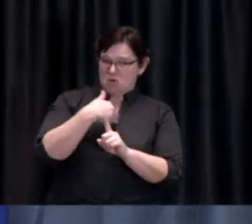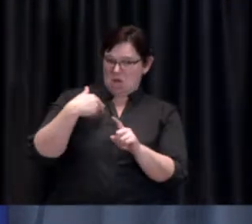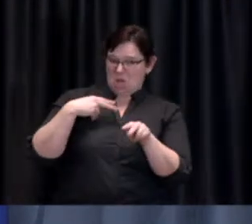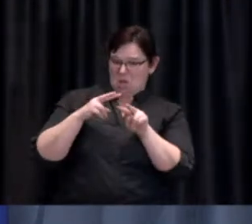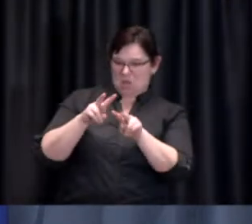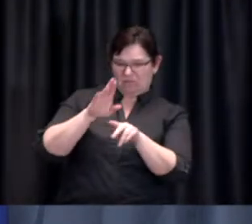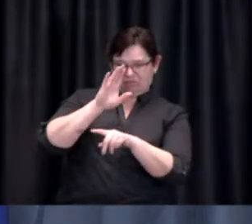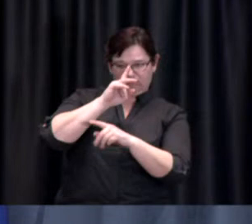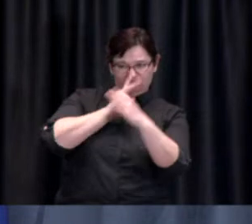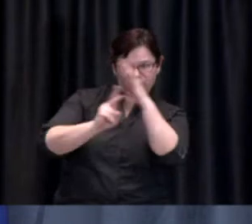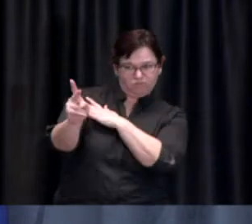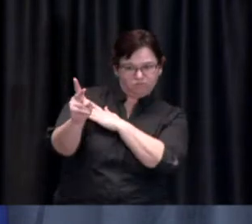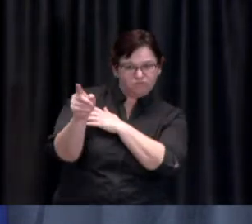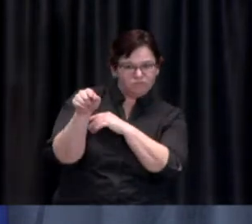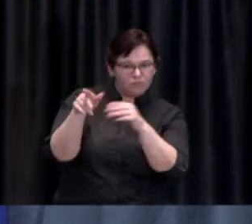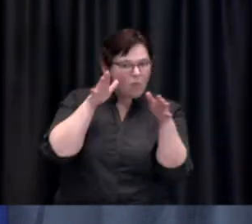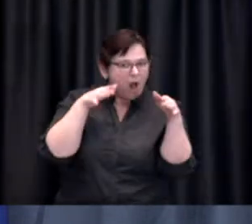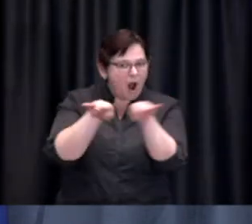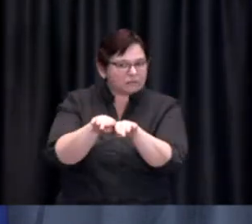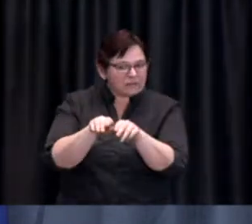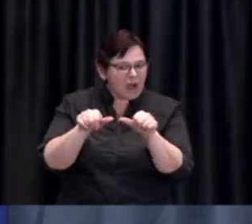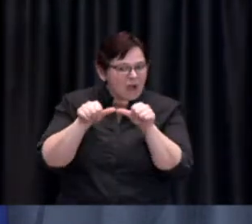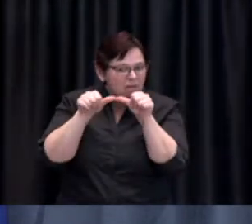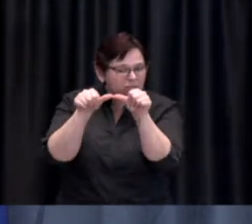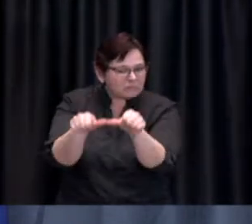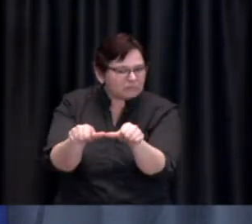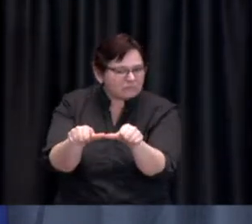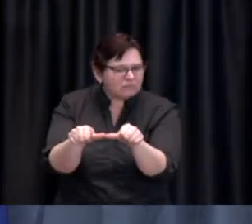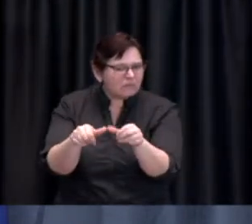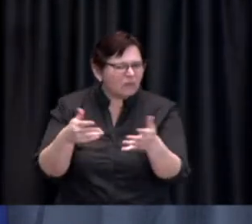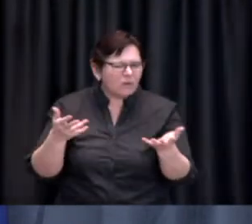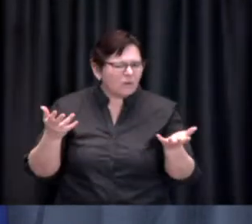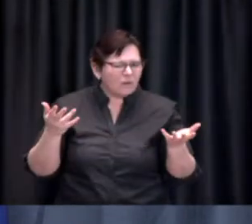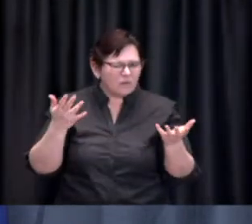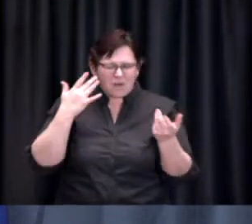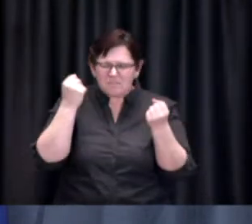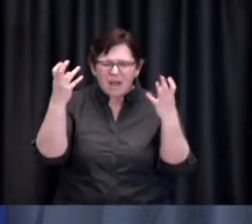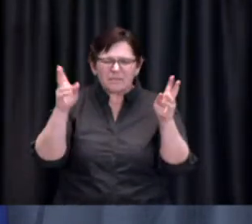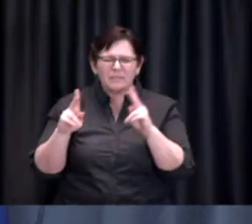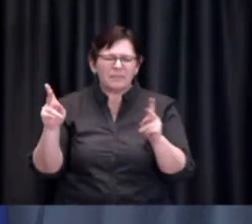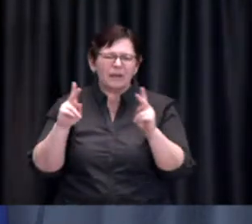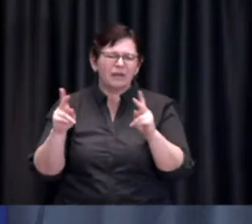and how do you react to those who say that we've been locked down long enough and it's time to start looking at opening up?